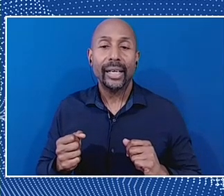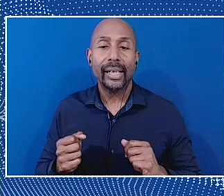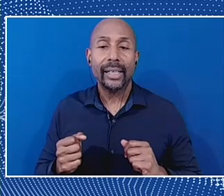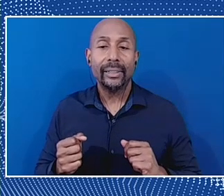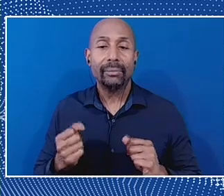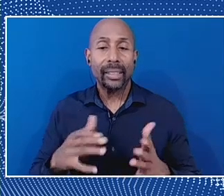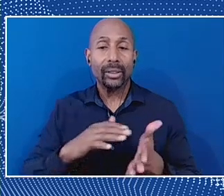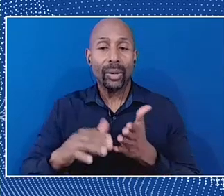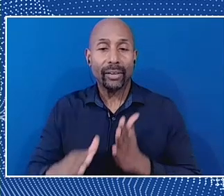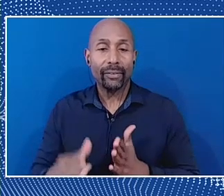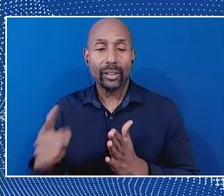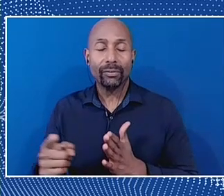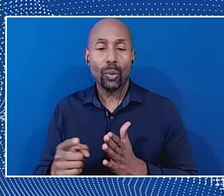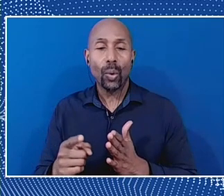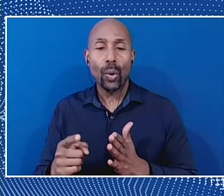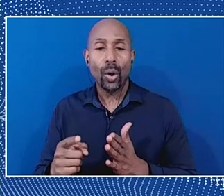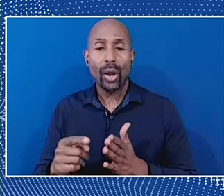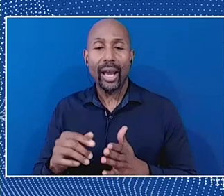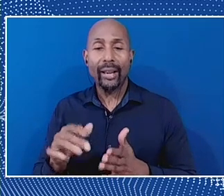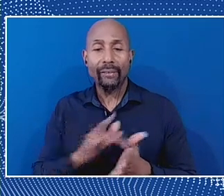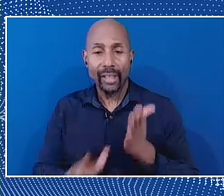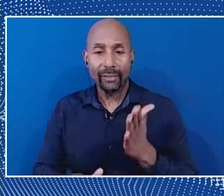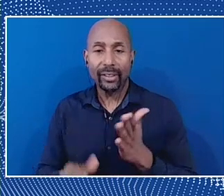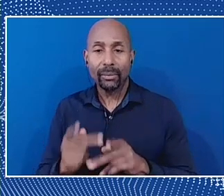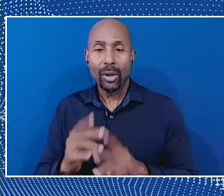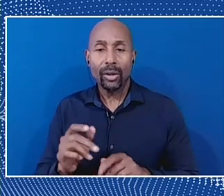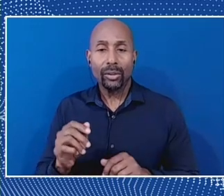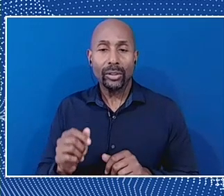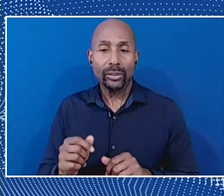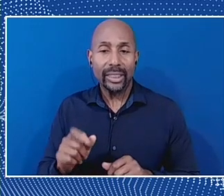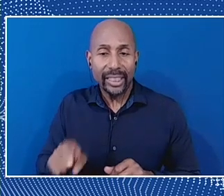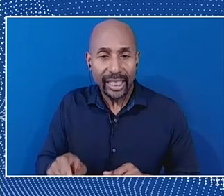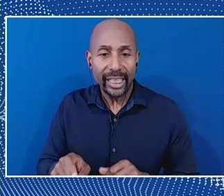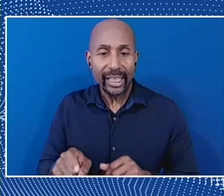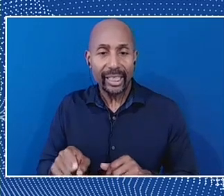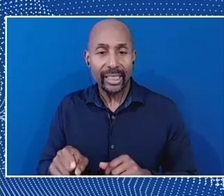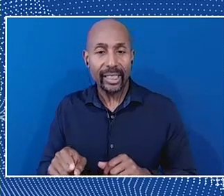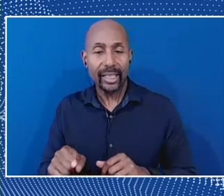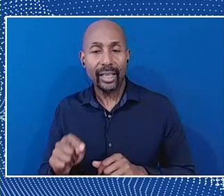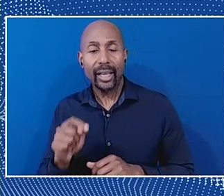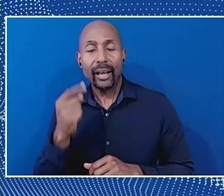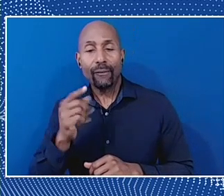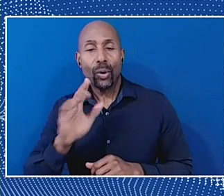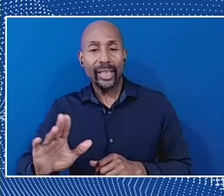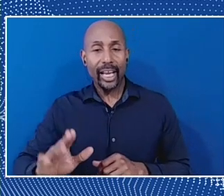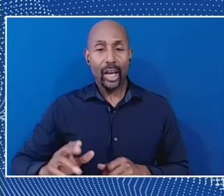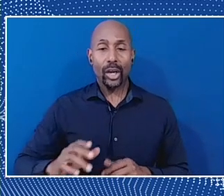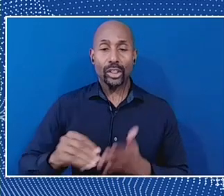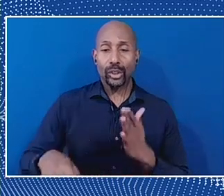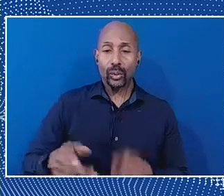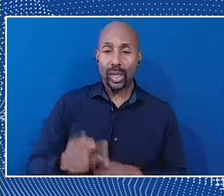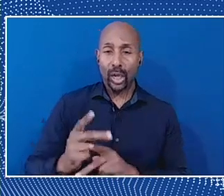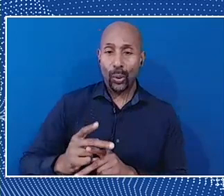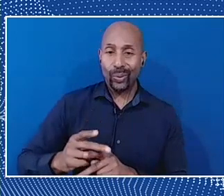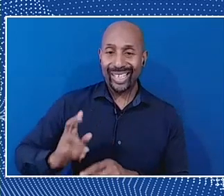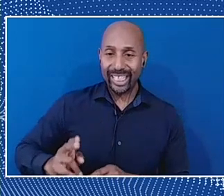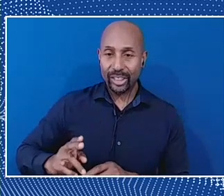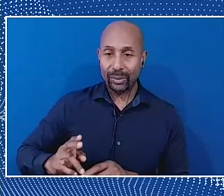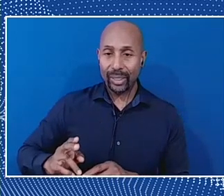new loans with no payments at all if consolidated with O-1s were forgiven where those with default or chapter 13 history